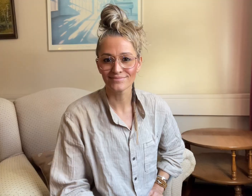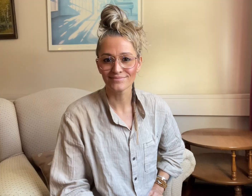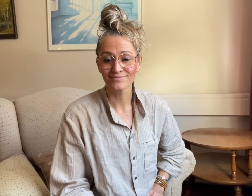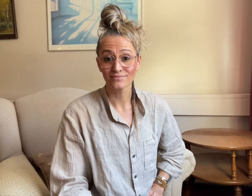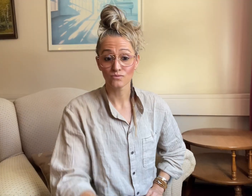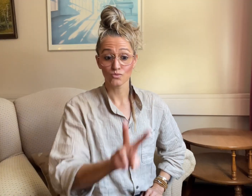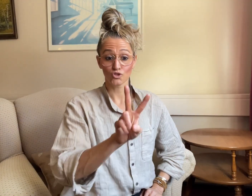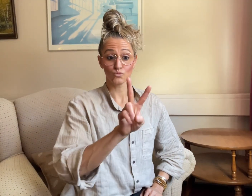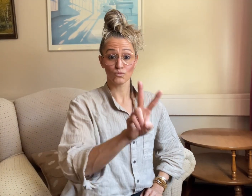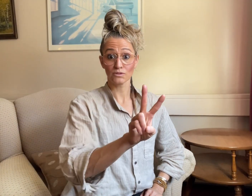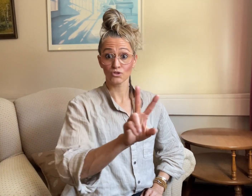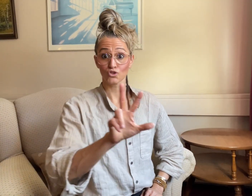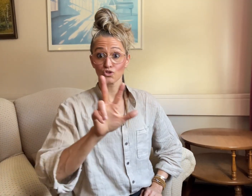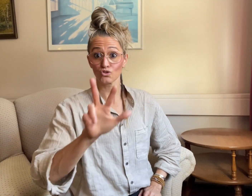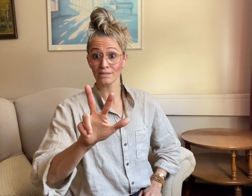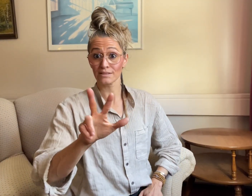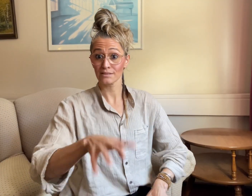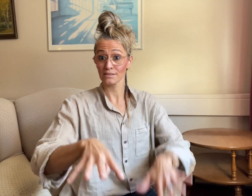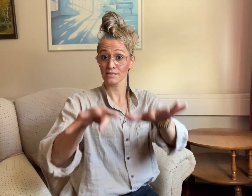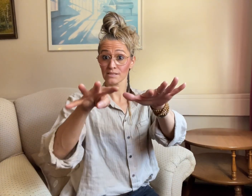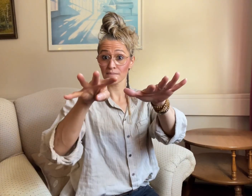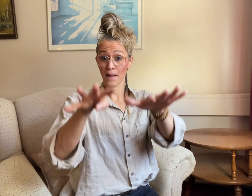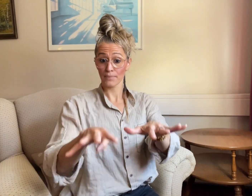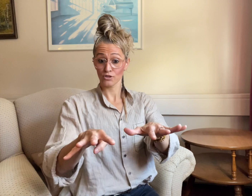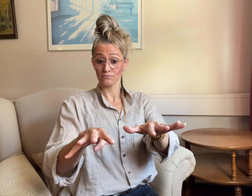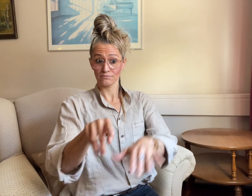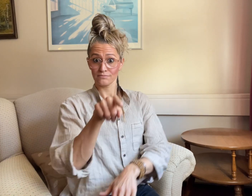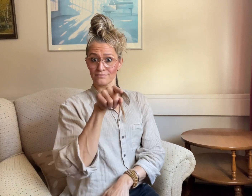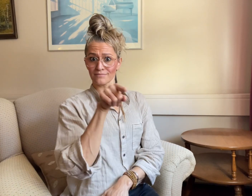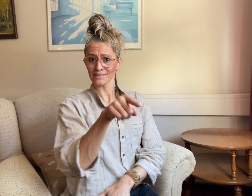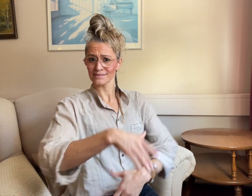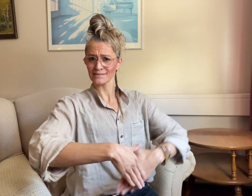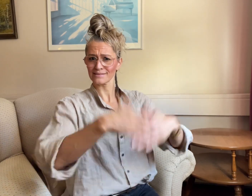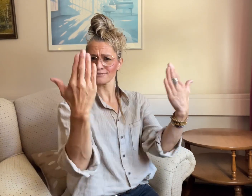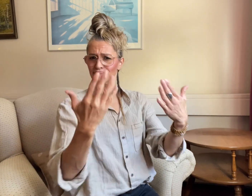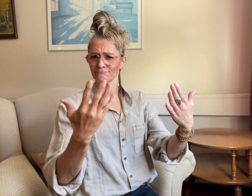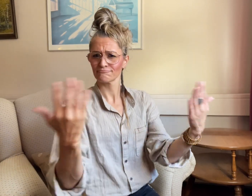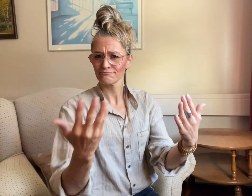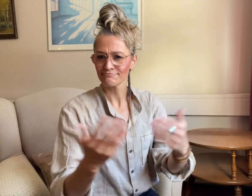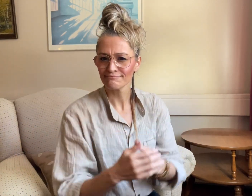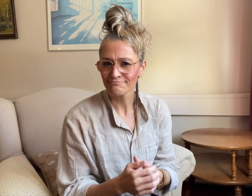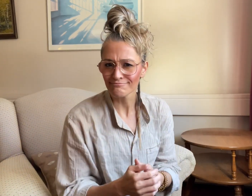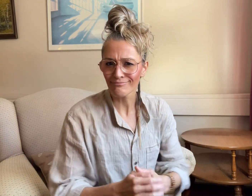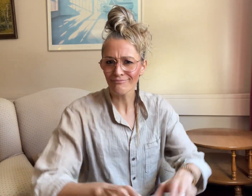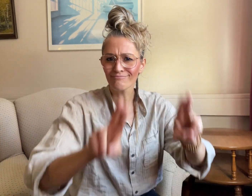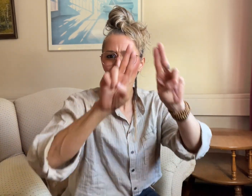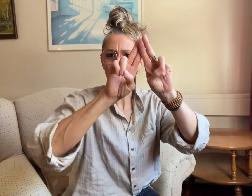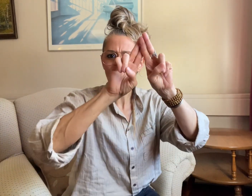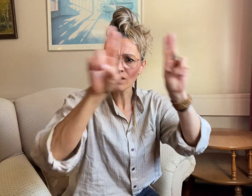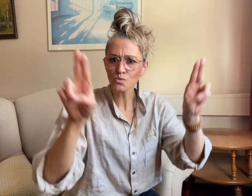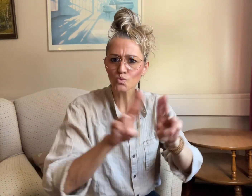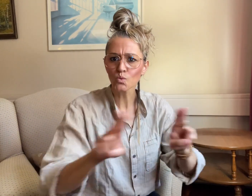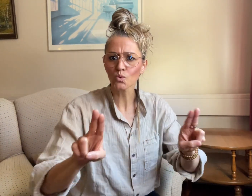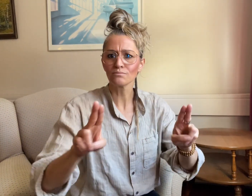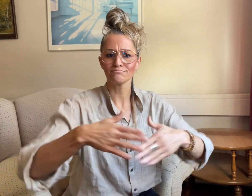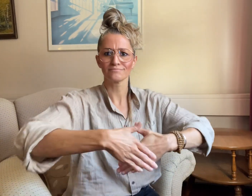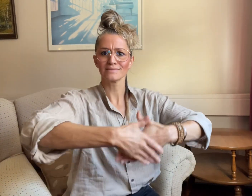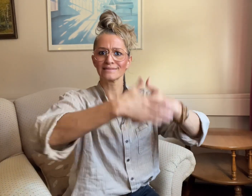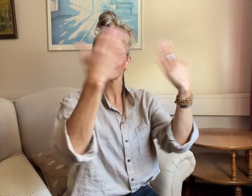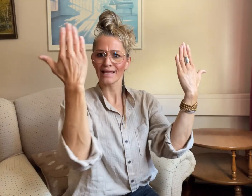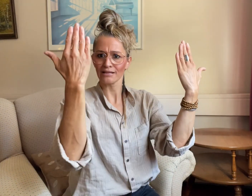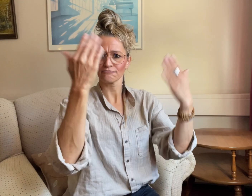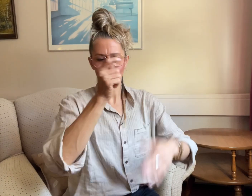On September 23, on the International Day of Sign Languages,